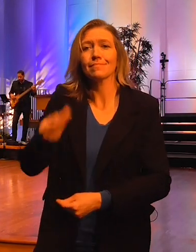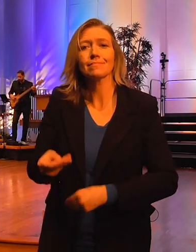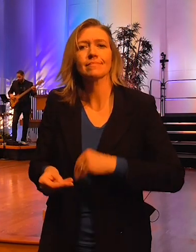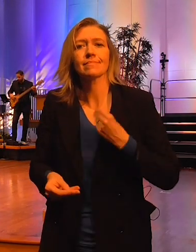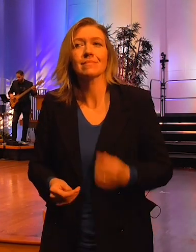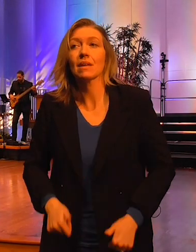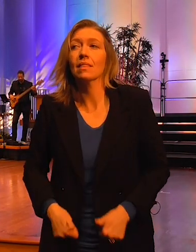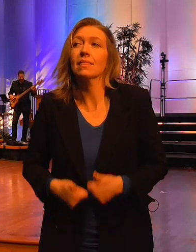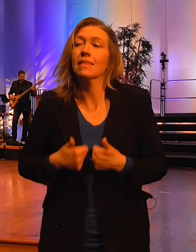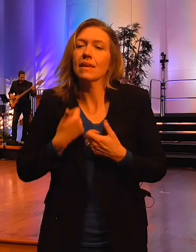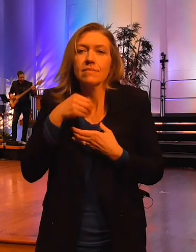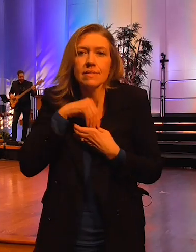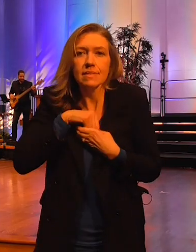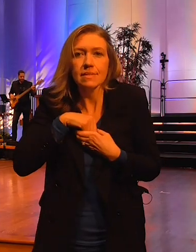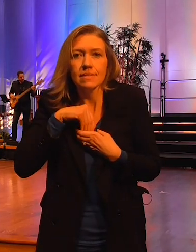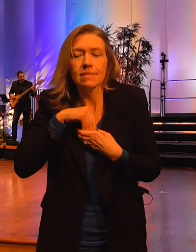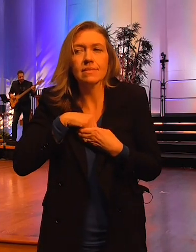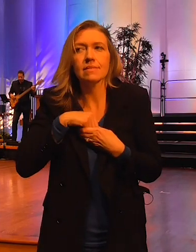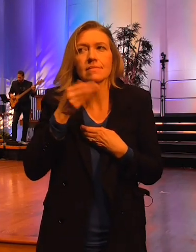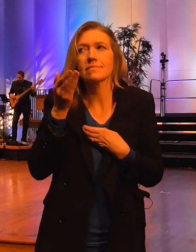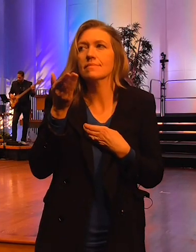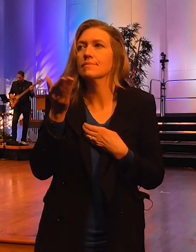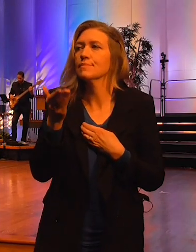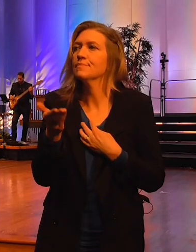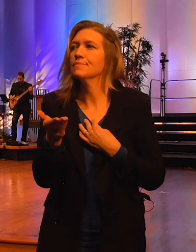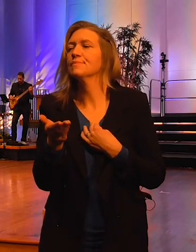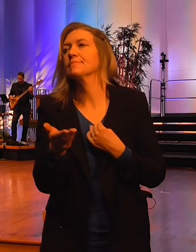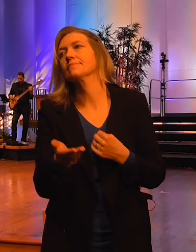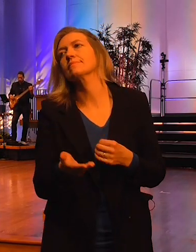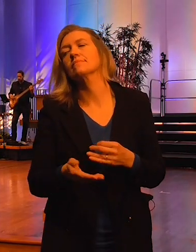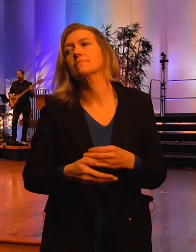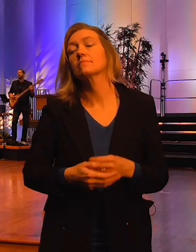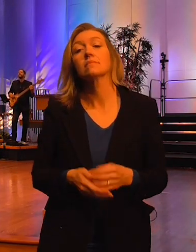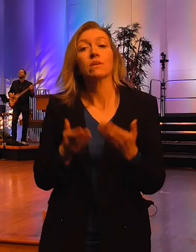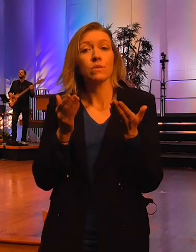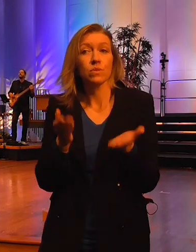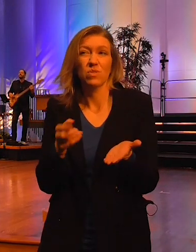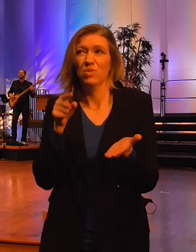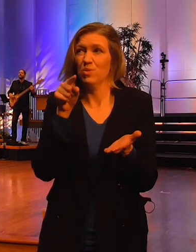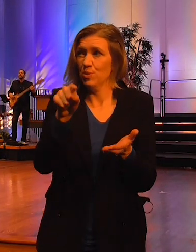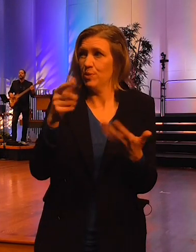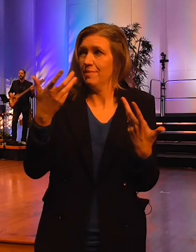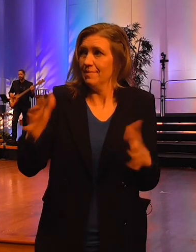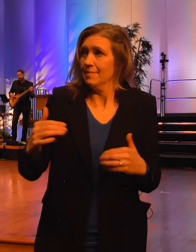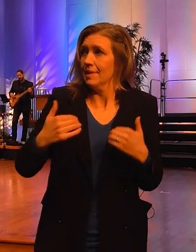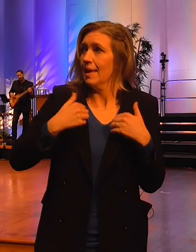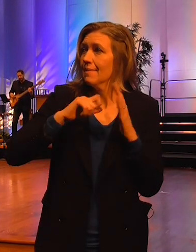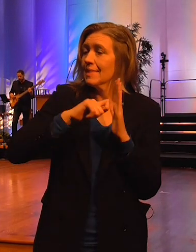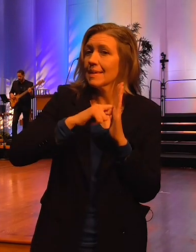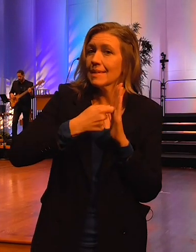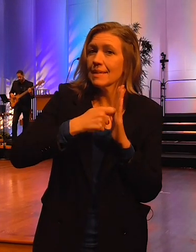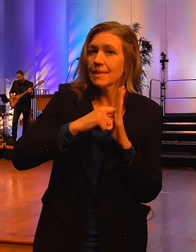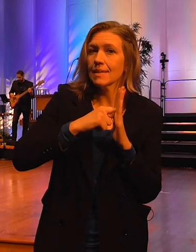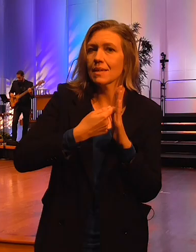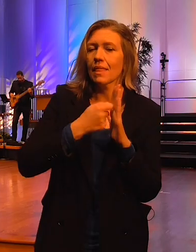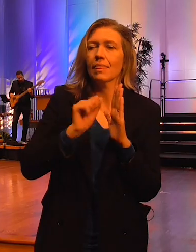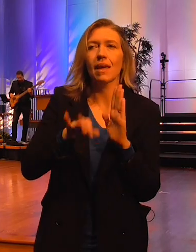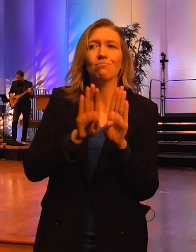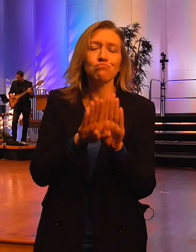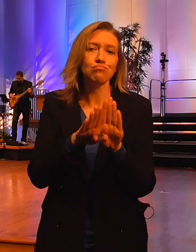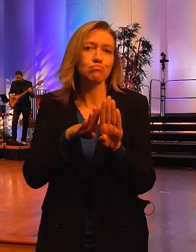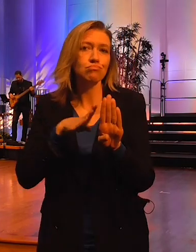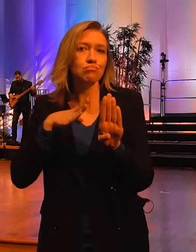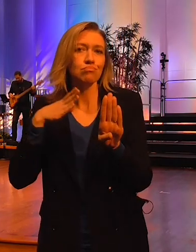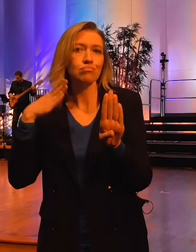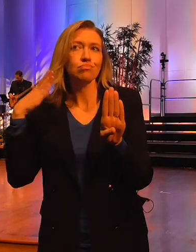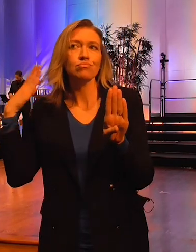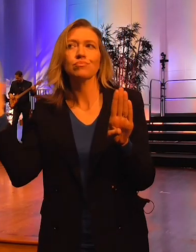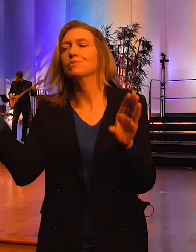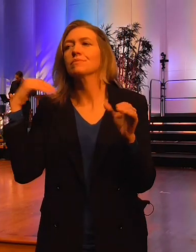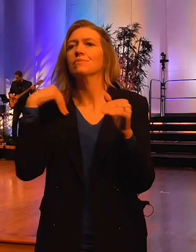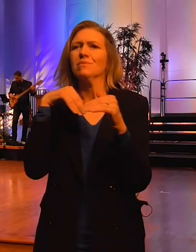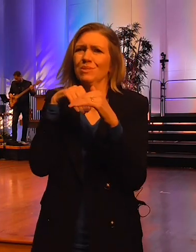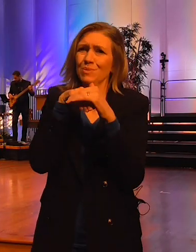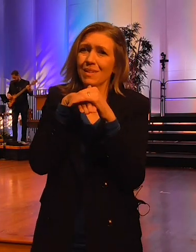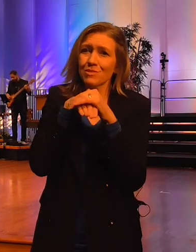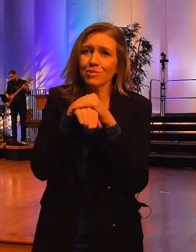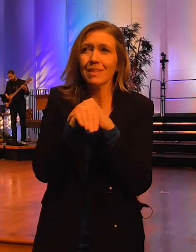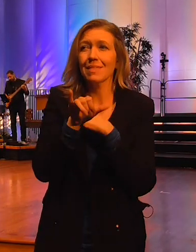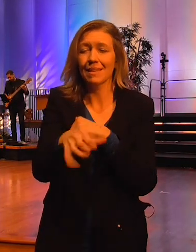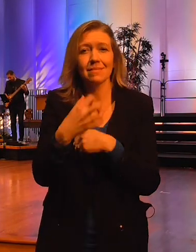reside you you have the key that unlocks the door to enter in that sacred place you haven't